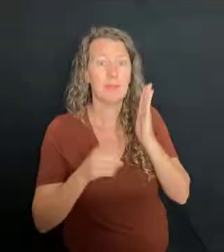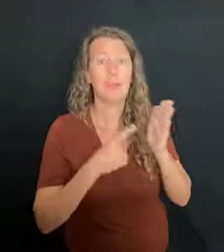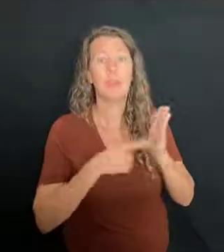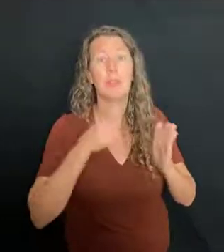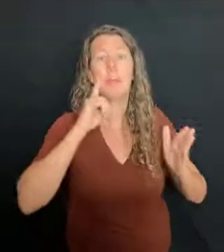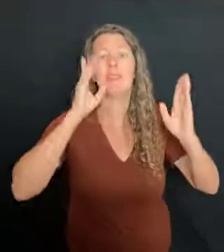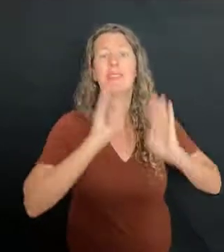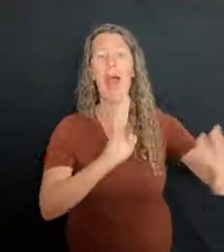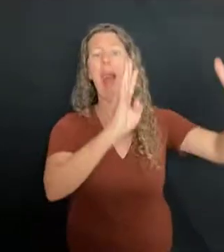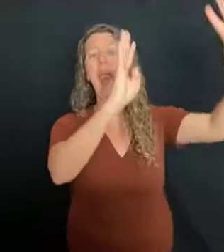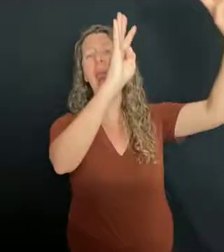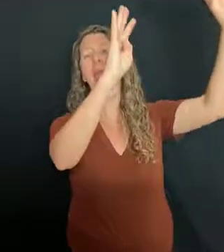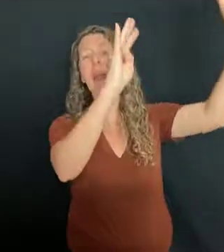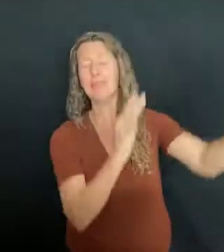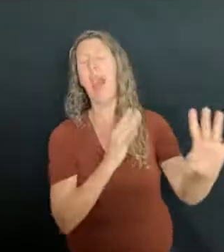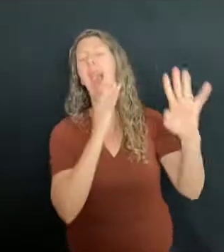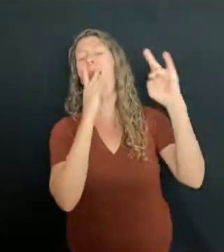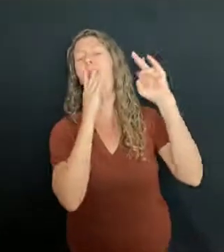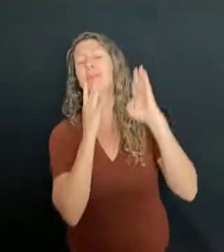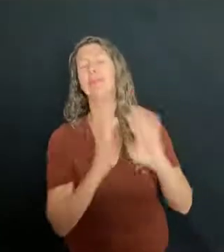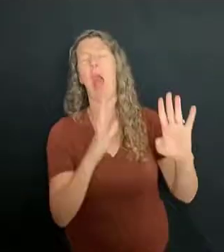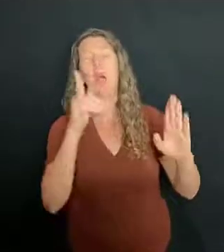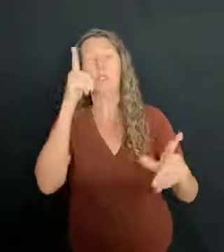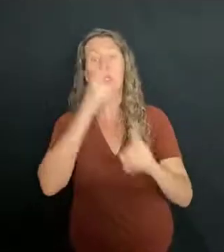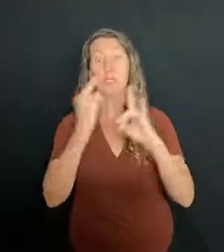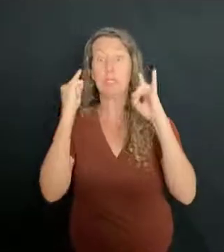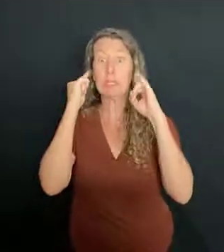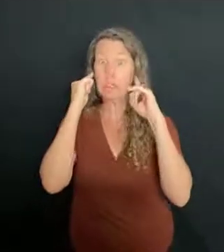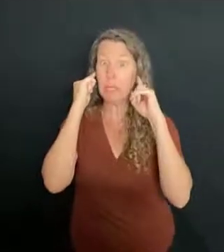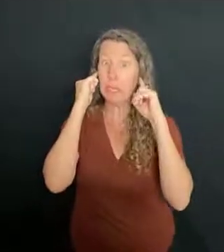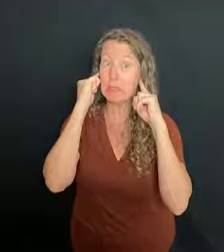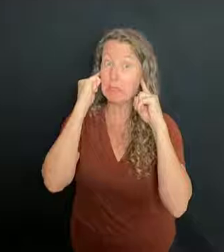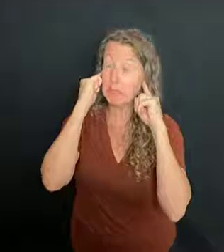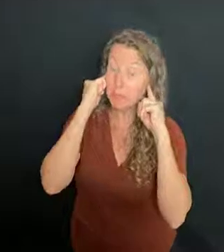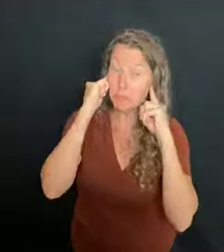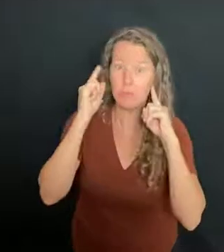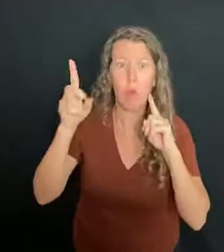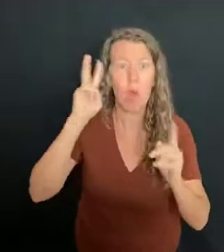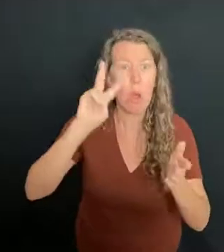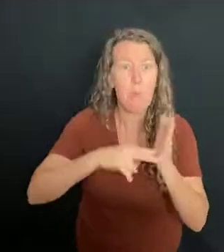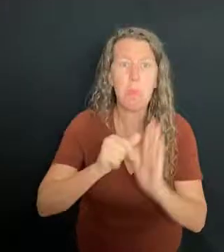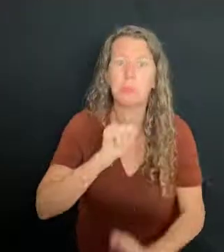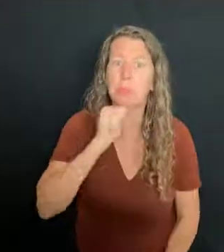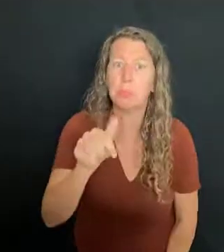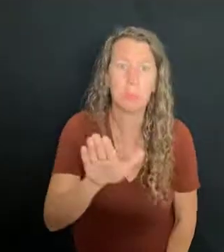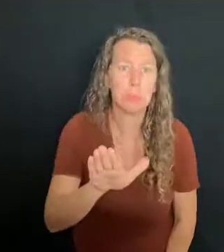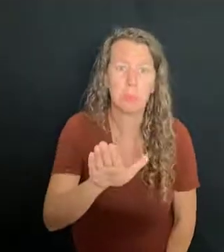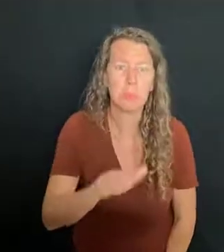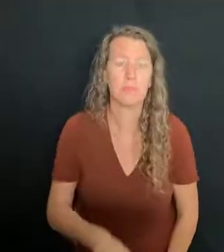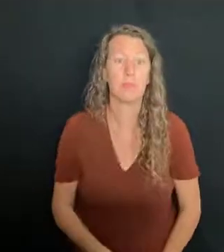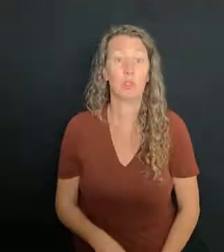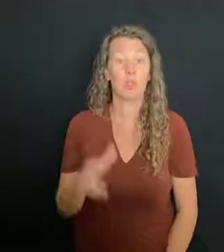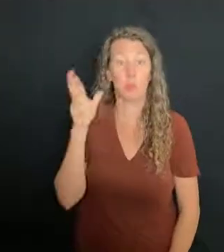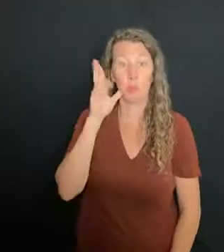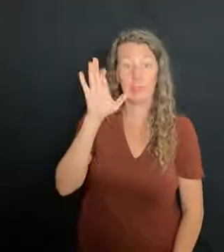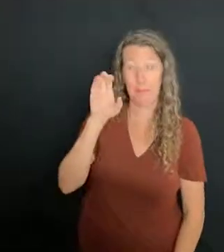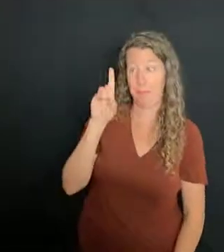But not on purpose. [Joel Snyder] Across from Rosalee's bed, A dark haired girl under a blue bedspread frowns